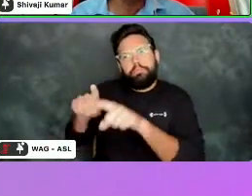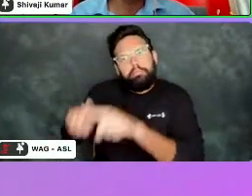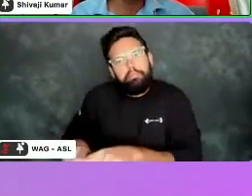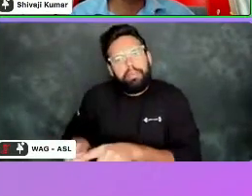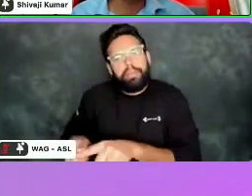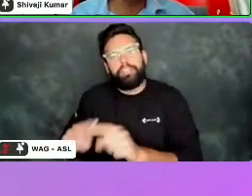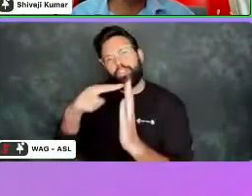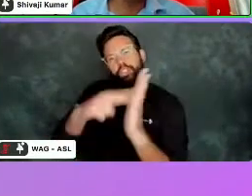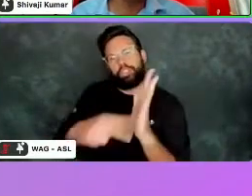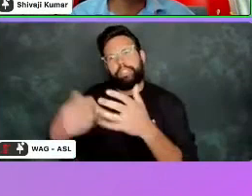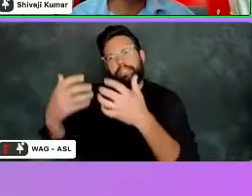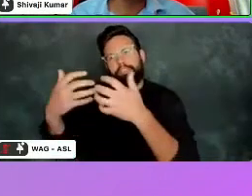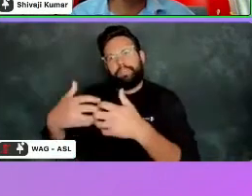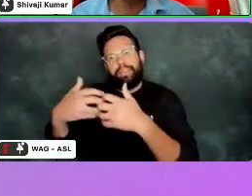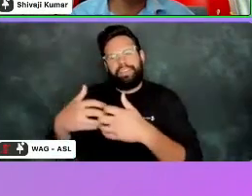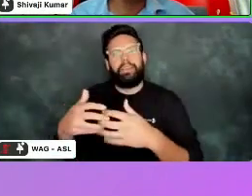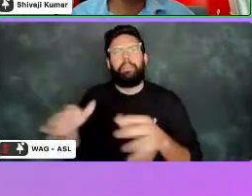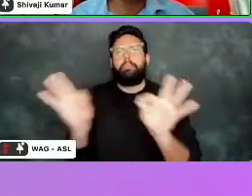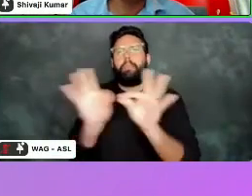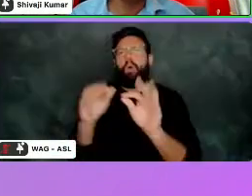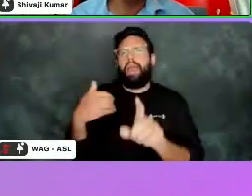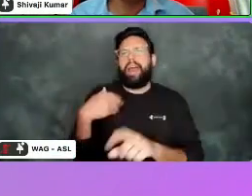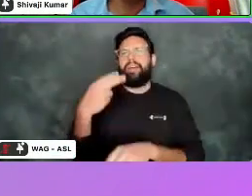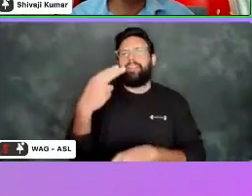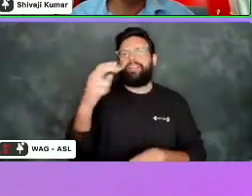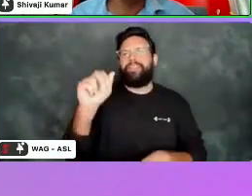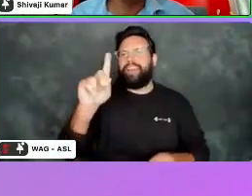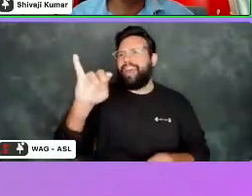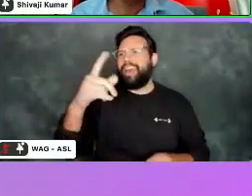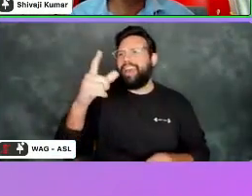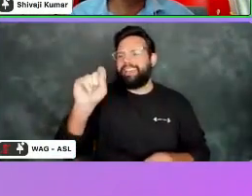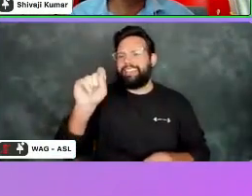'Cause the most important heading is H1.